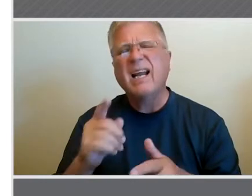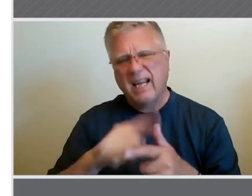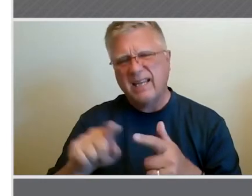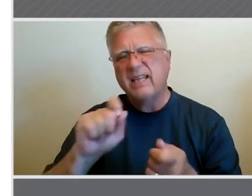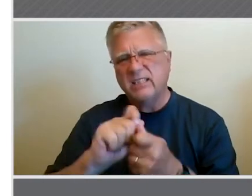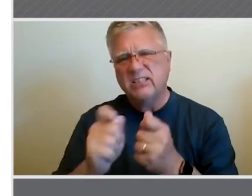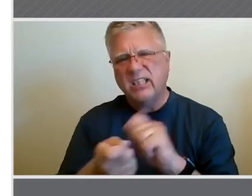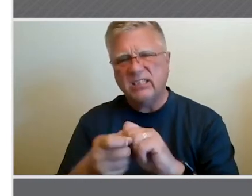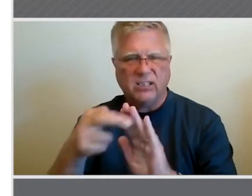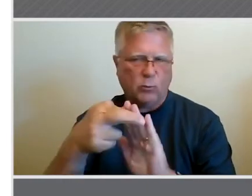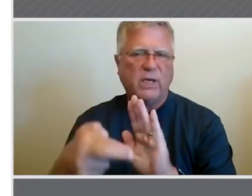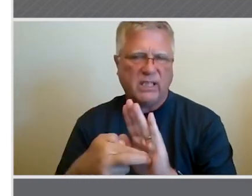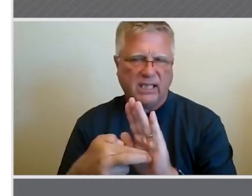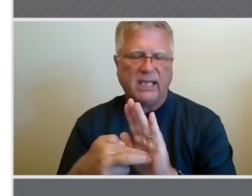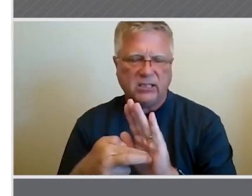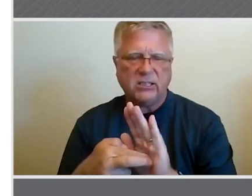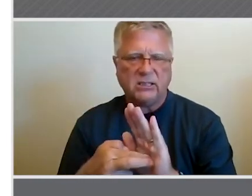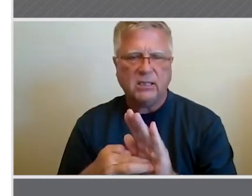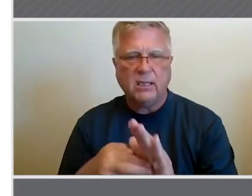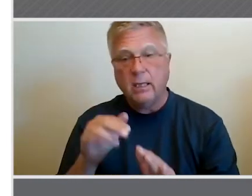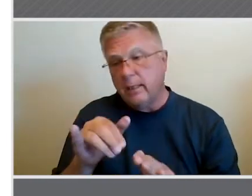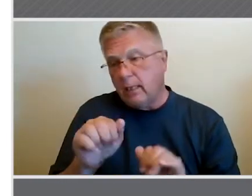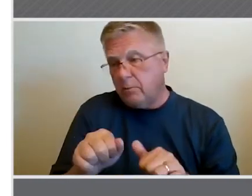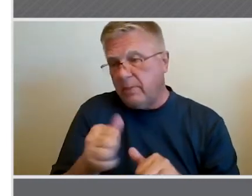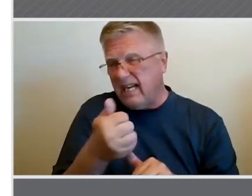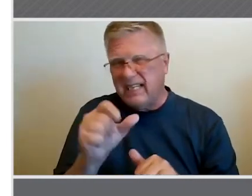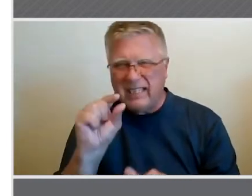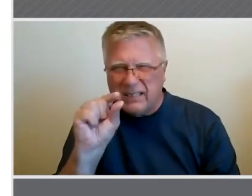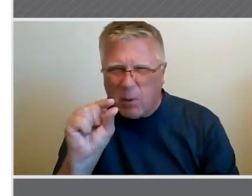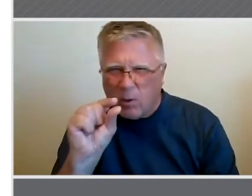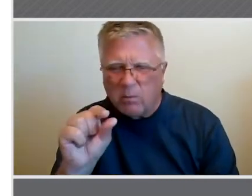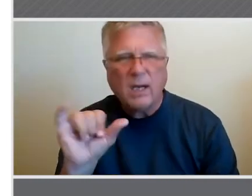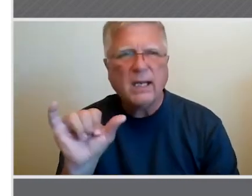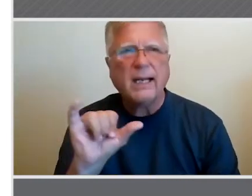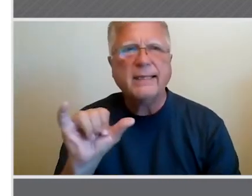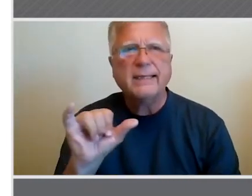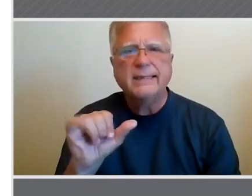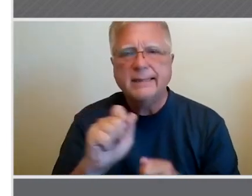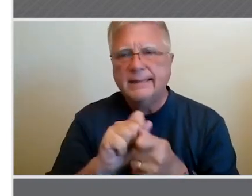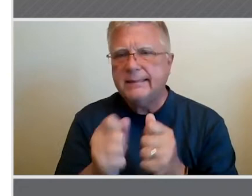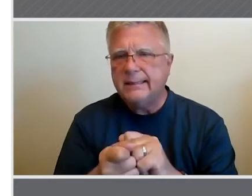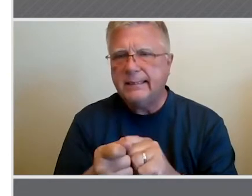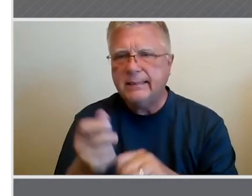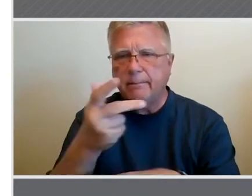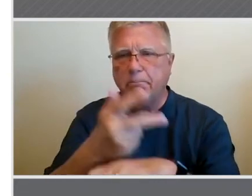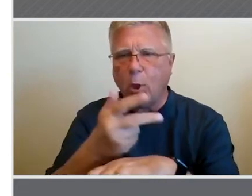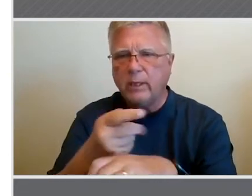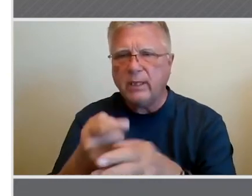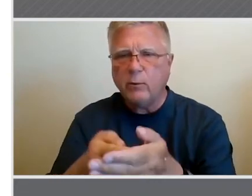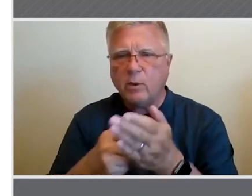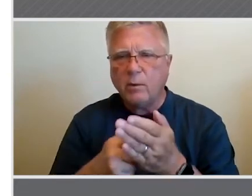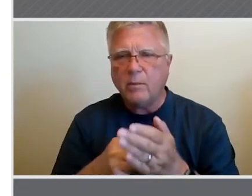So, that can be anything as small as changing parking requirements for real house districts